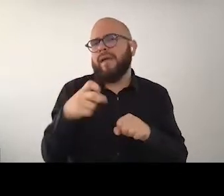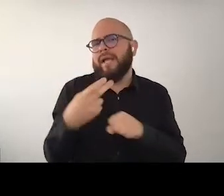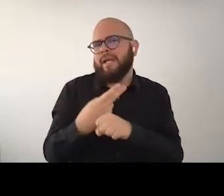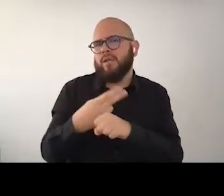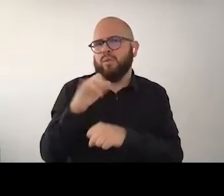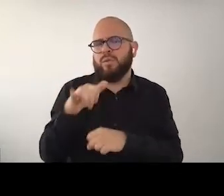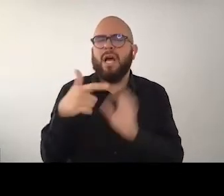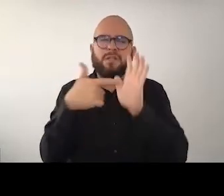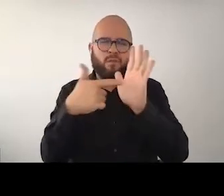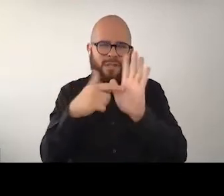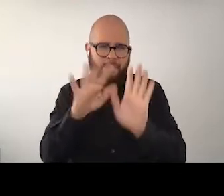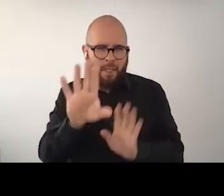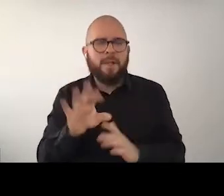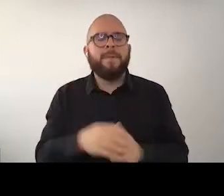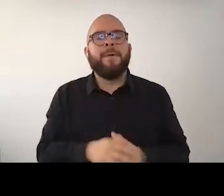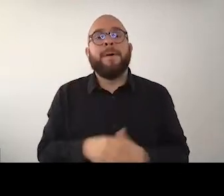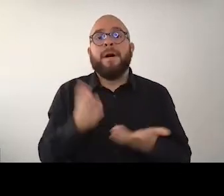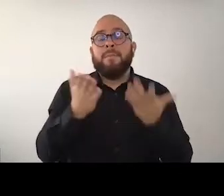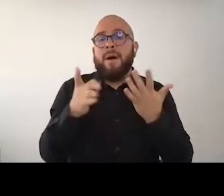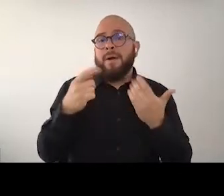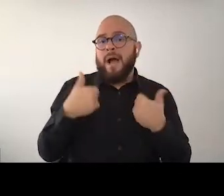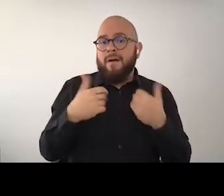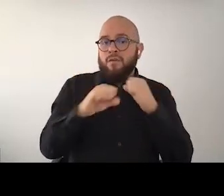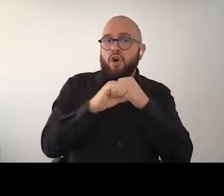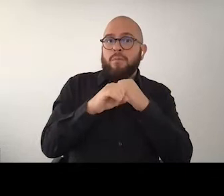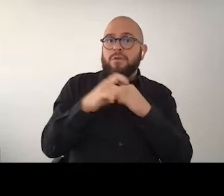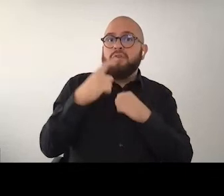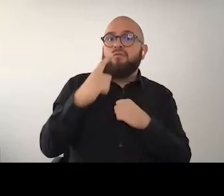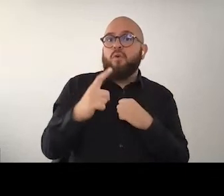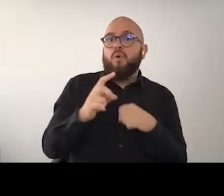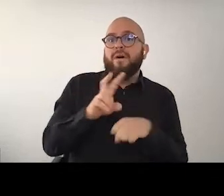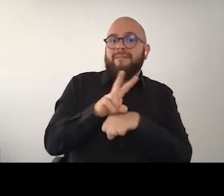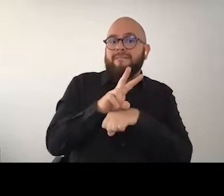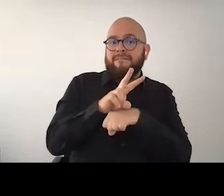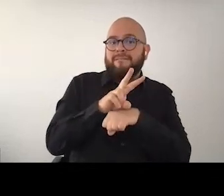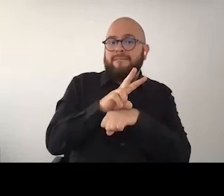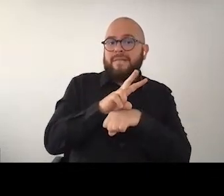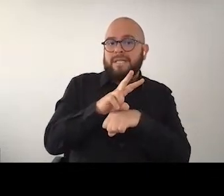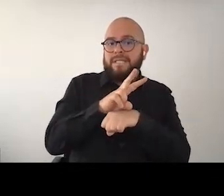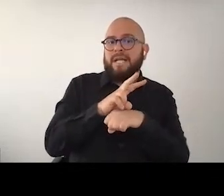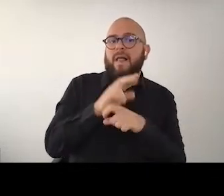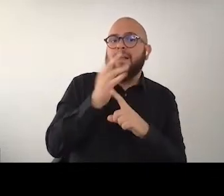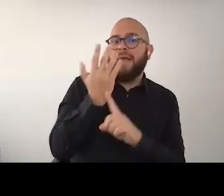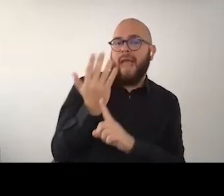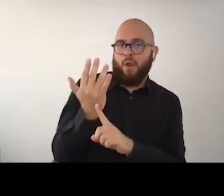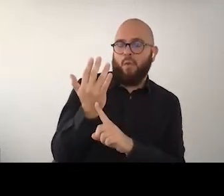Let's say that there's a commercial for a candle, and the woman sitting on the couch starts with,